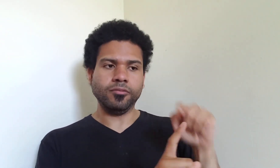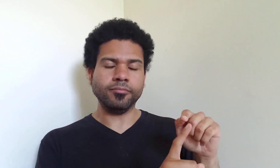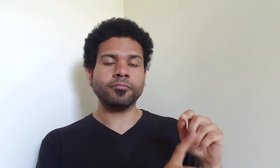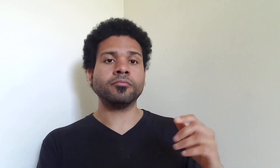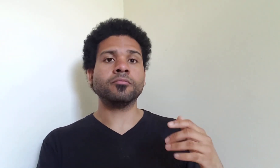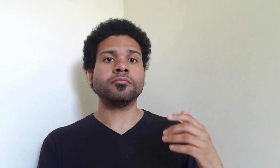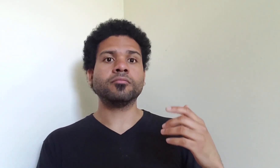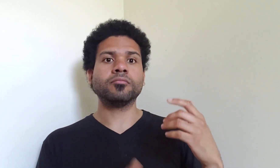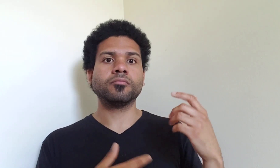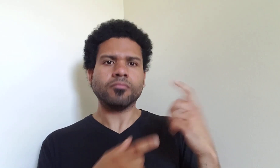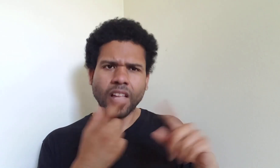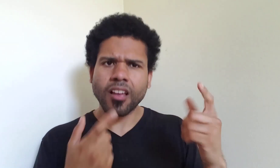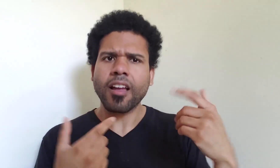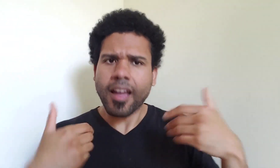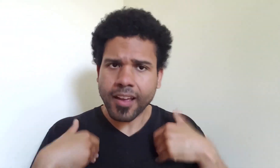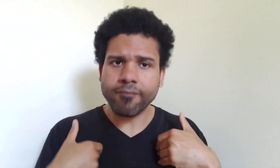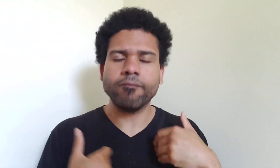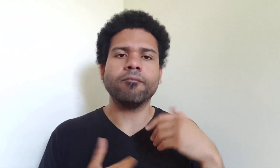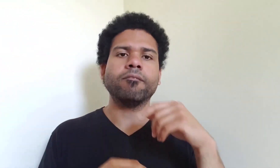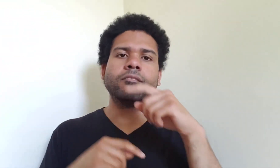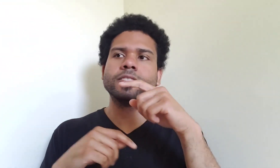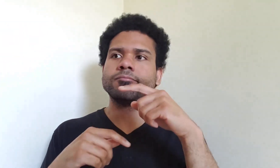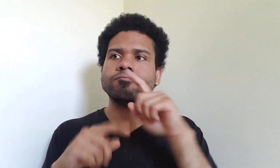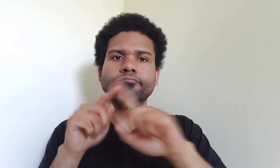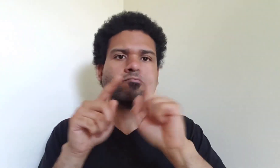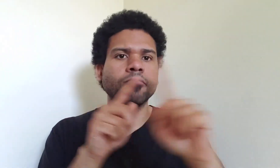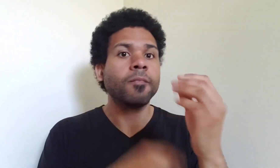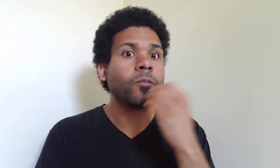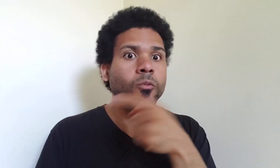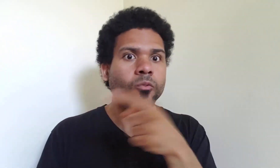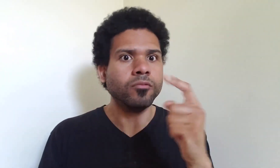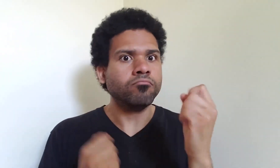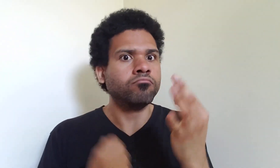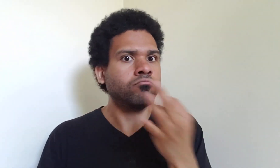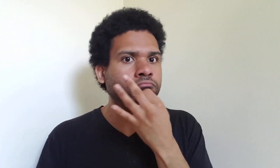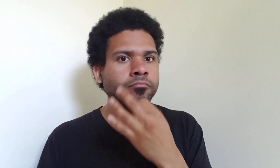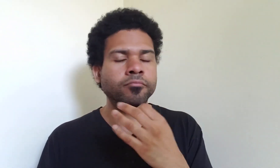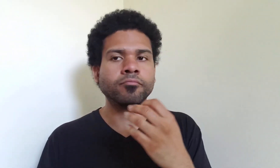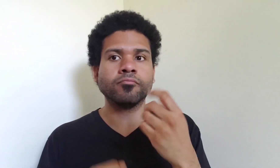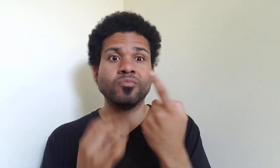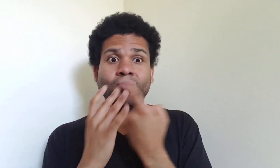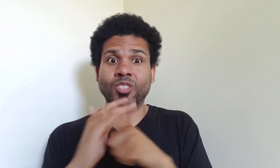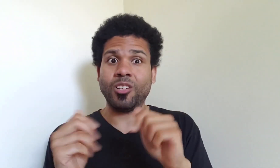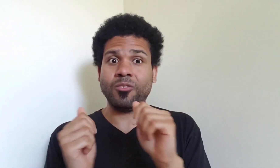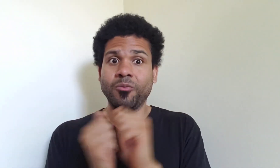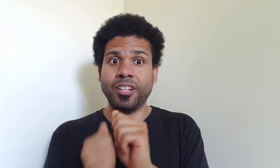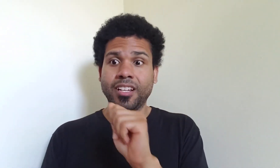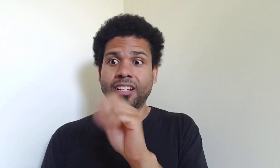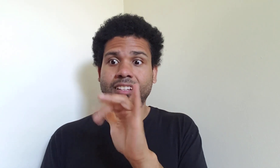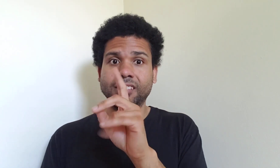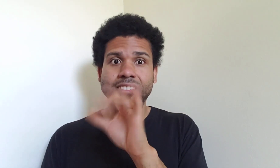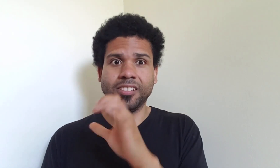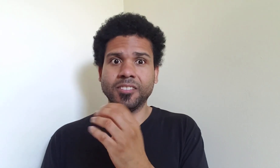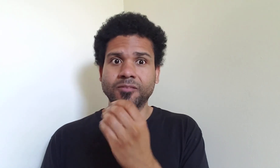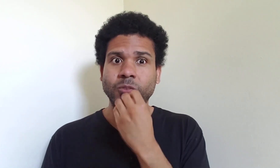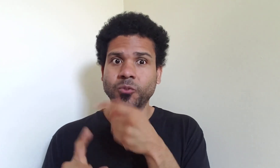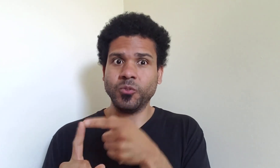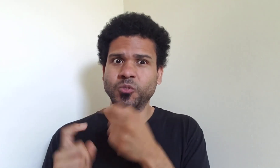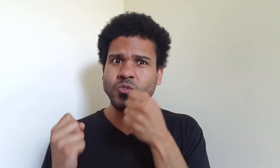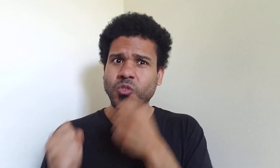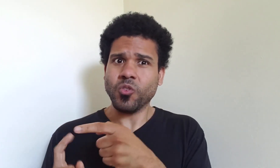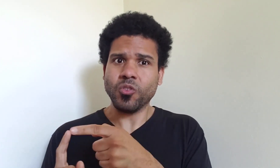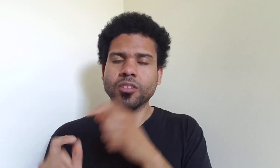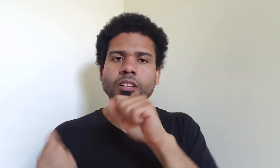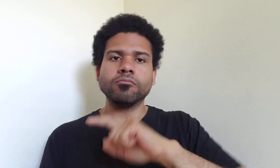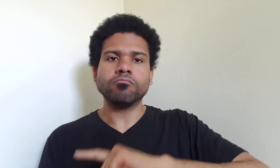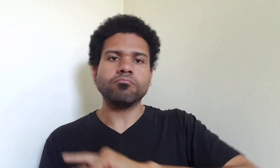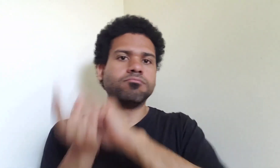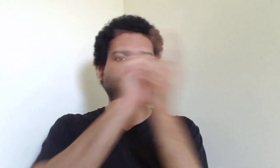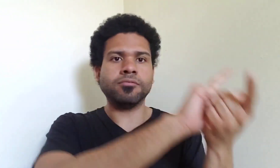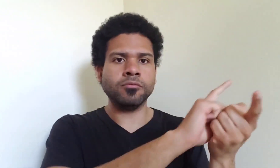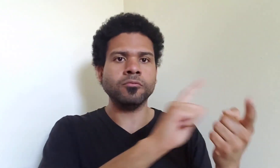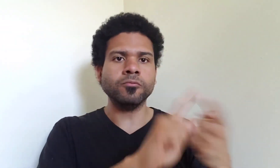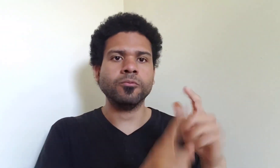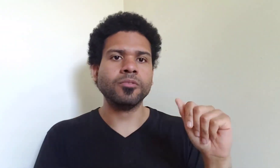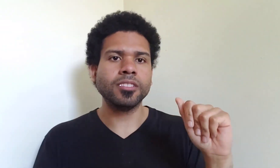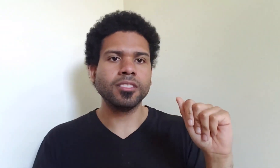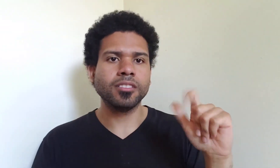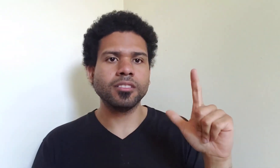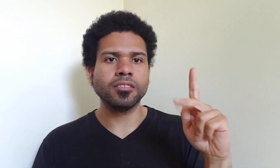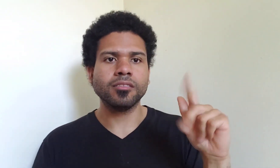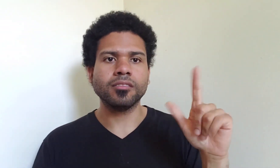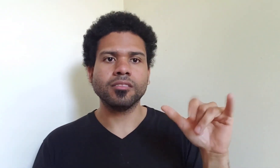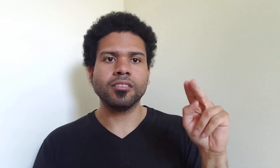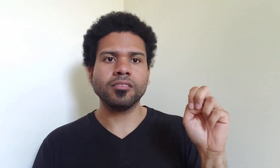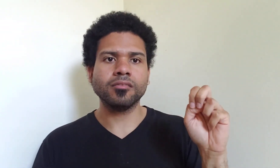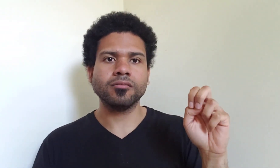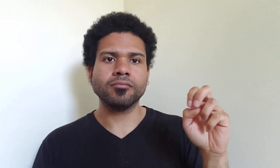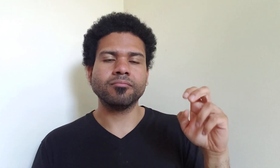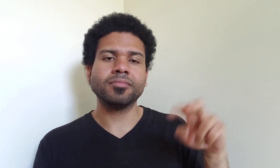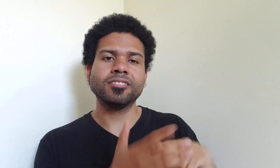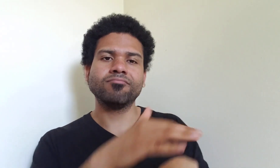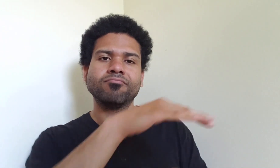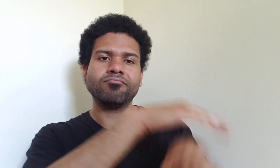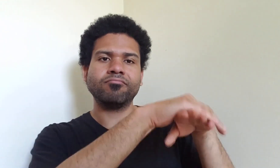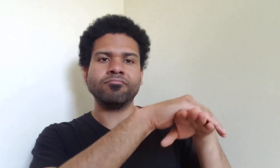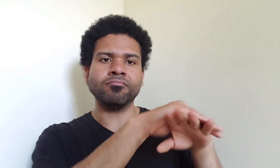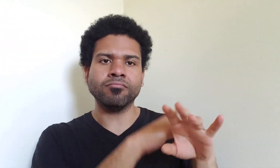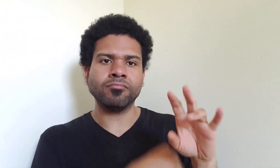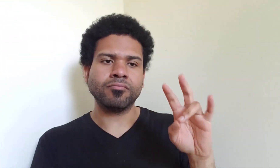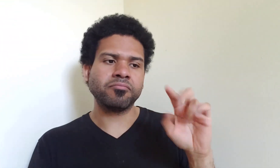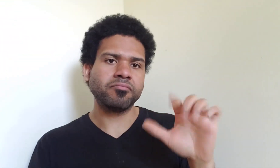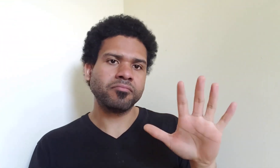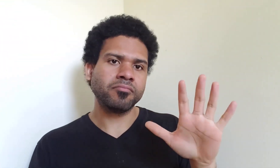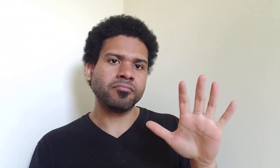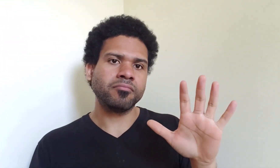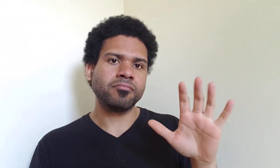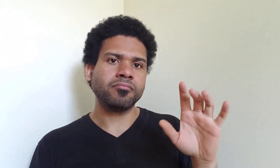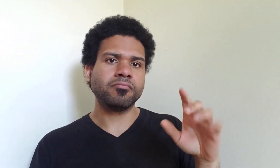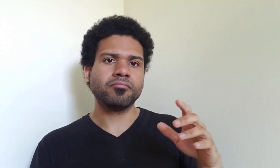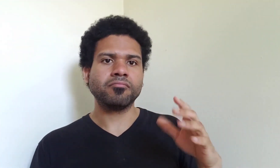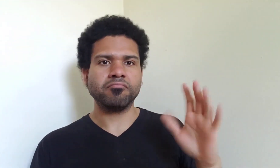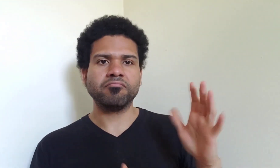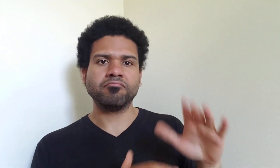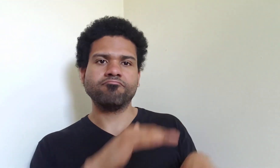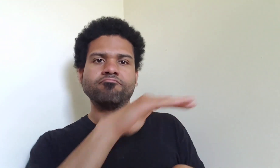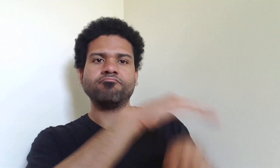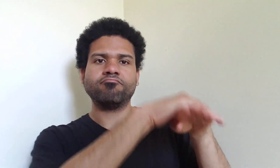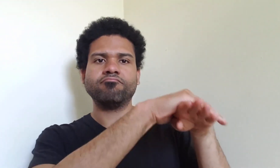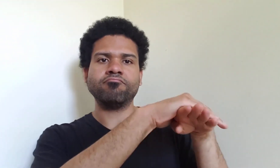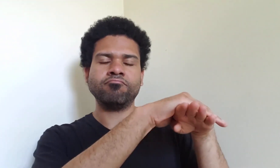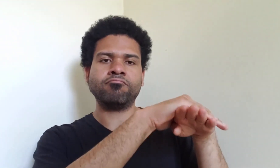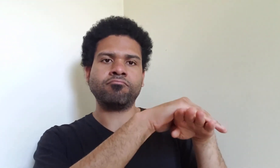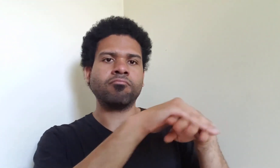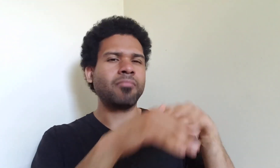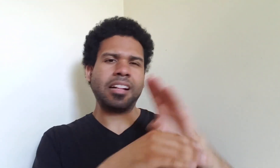Some acidic food can become alkaline (up to a pH of 7.5) after ingestion.